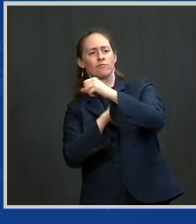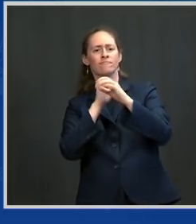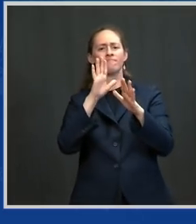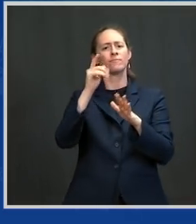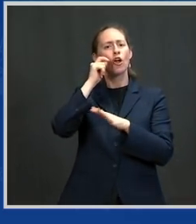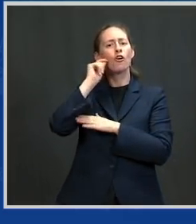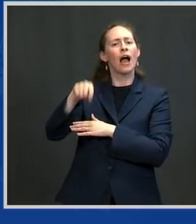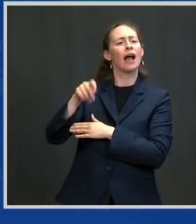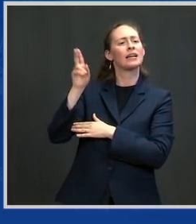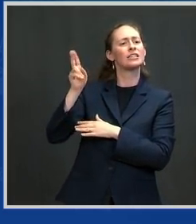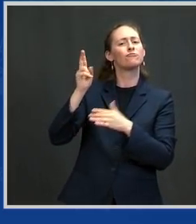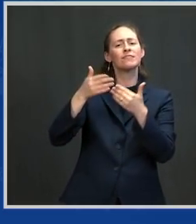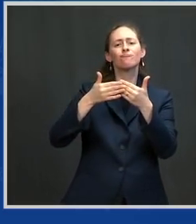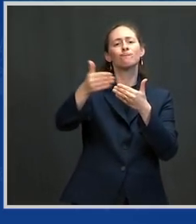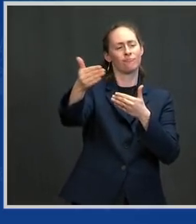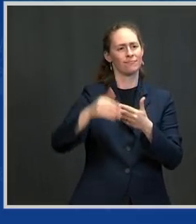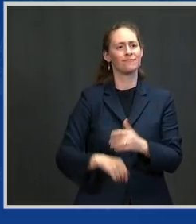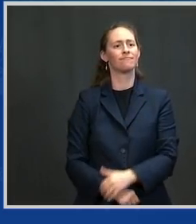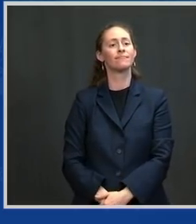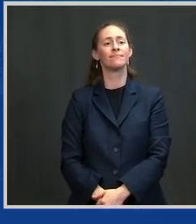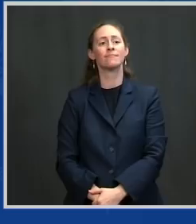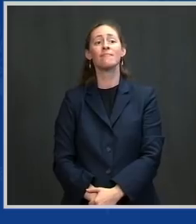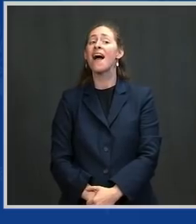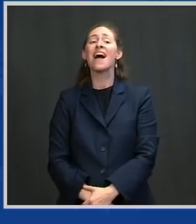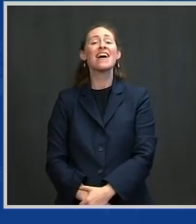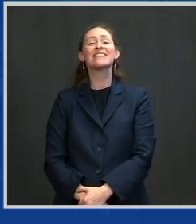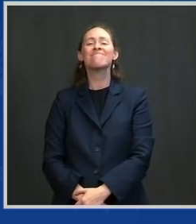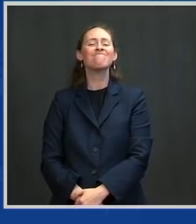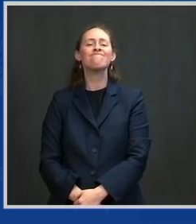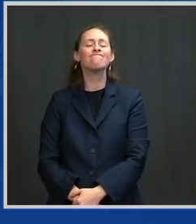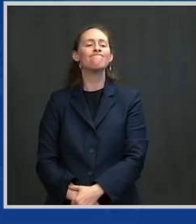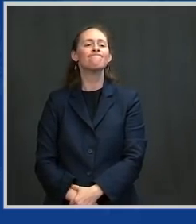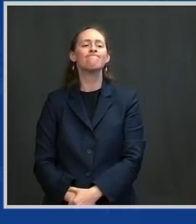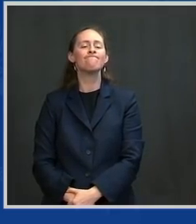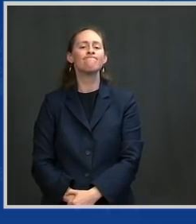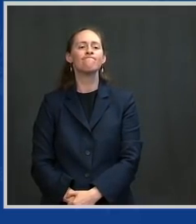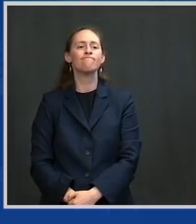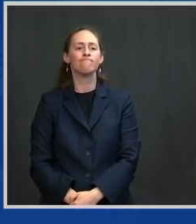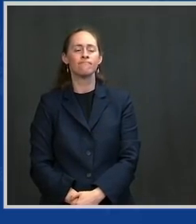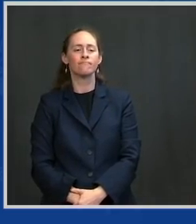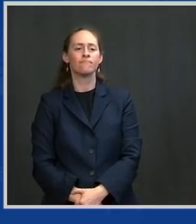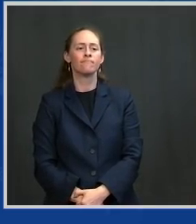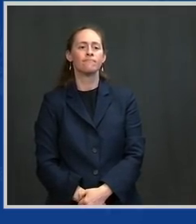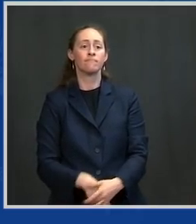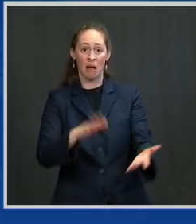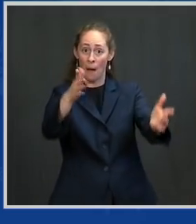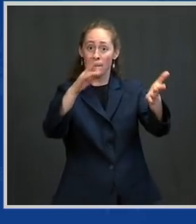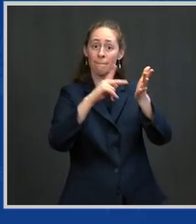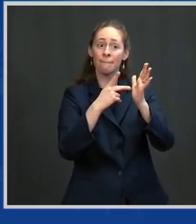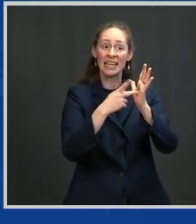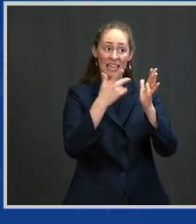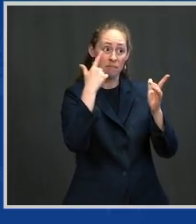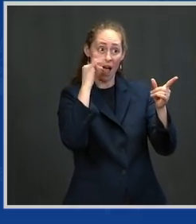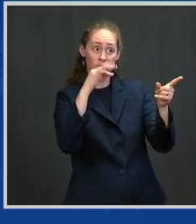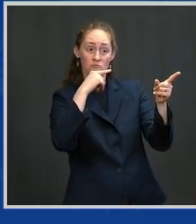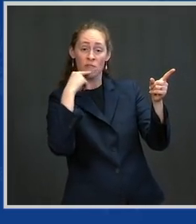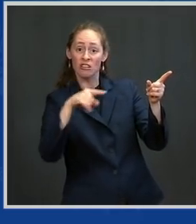But that does not justify -- the fact they have more to do -- Russia taking aggressive action, either in the Donbas or in --